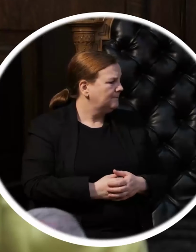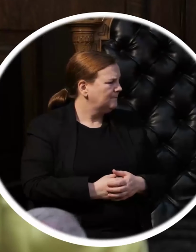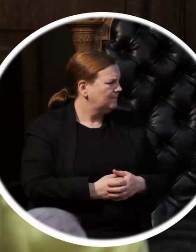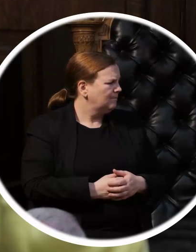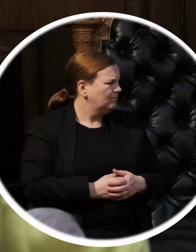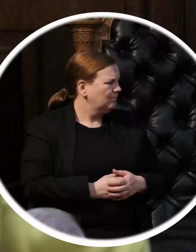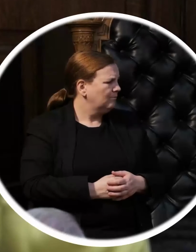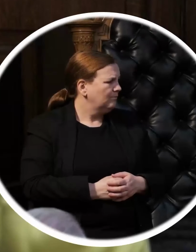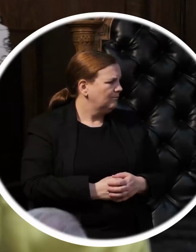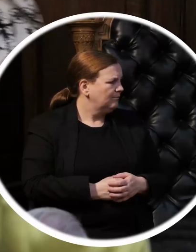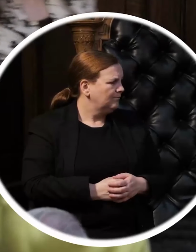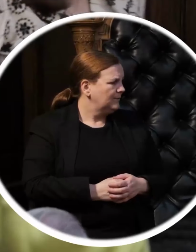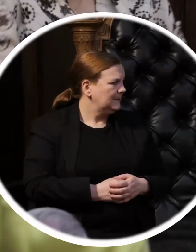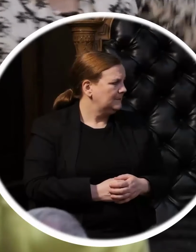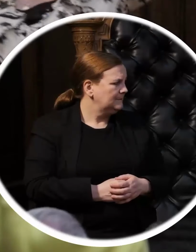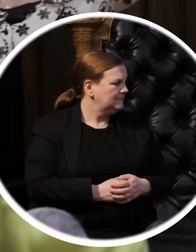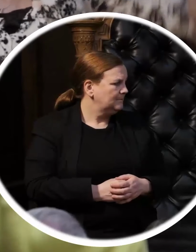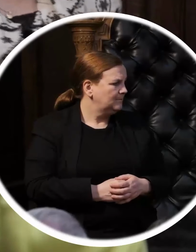So these bits, I need to have a long stick.